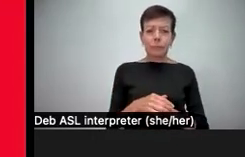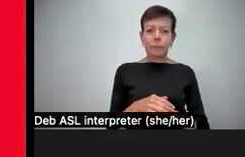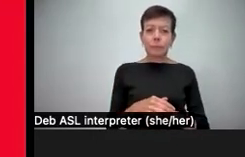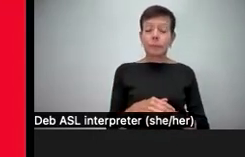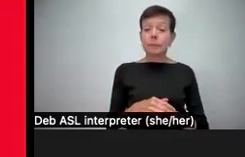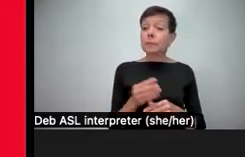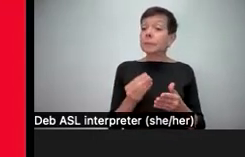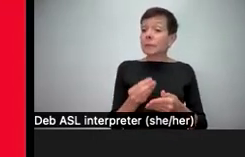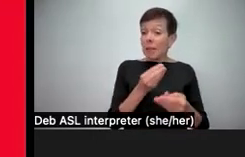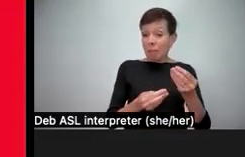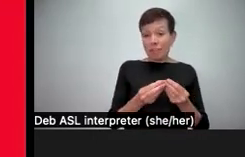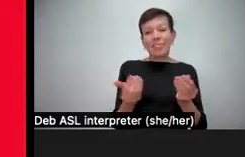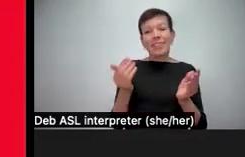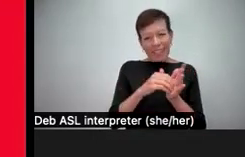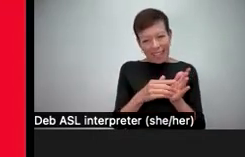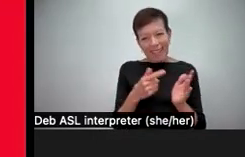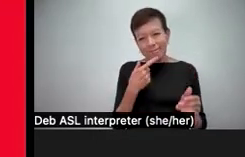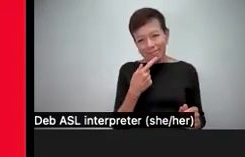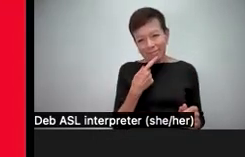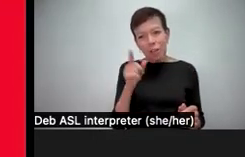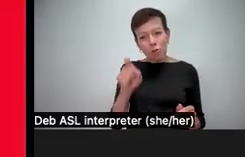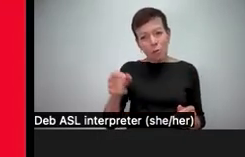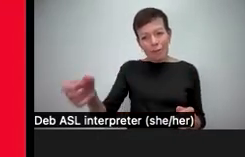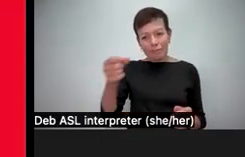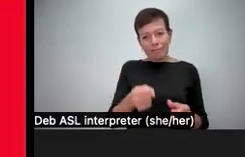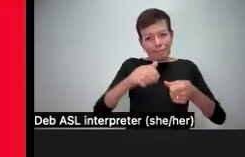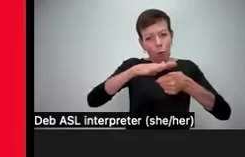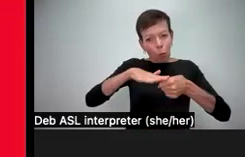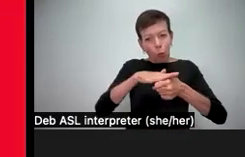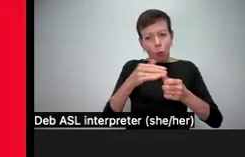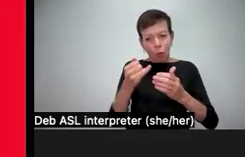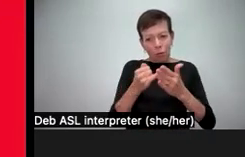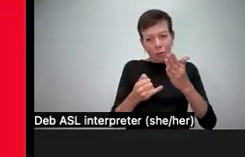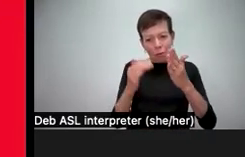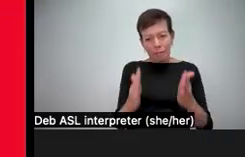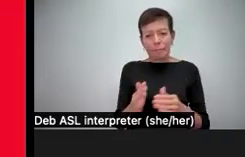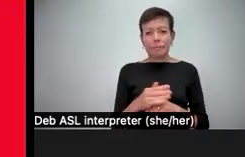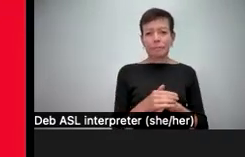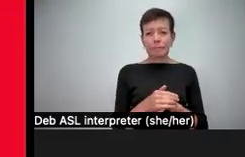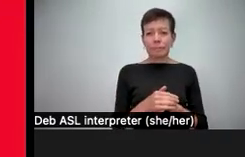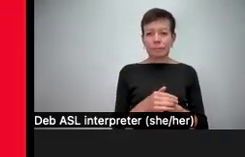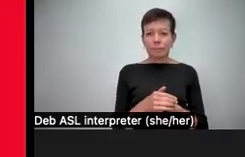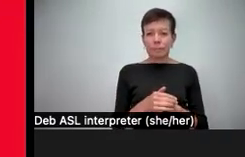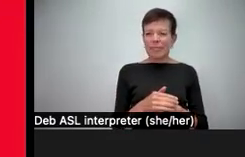couple times already, but it's a big one in there. If you're unsure of how much to pay an artist,